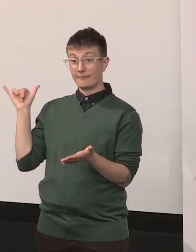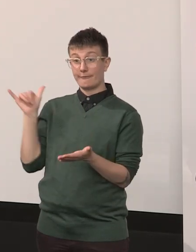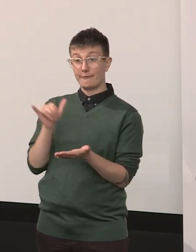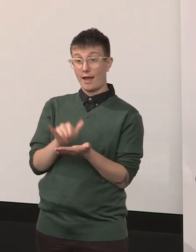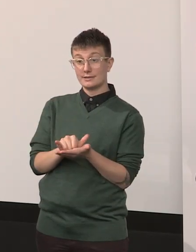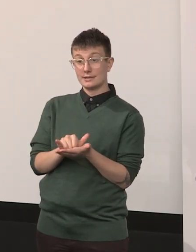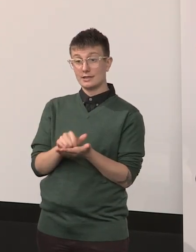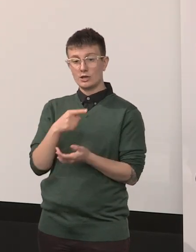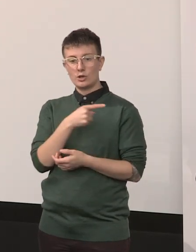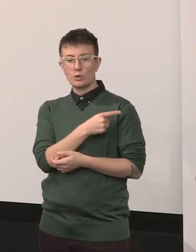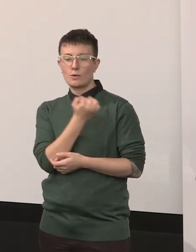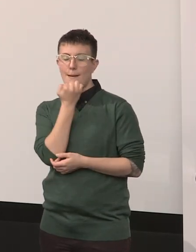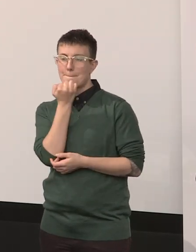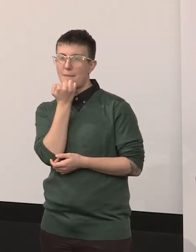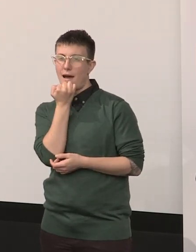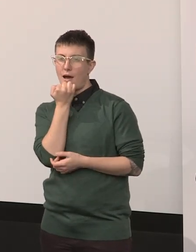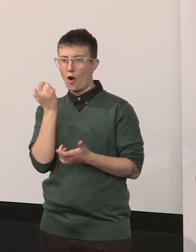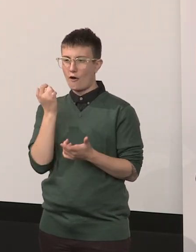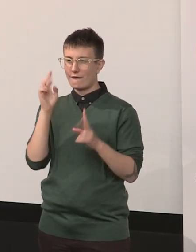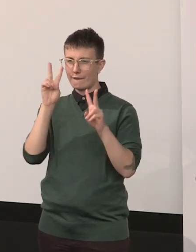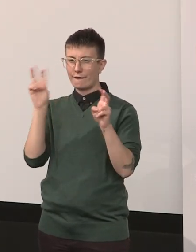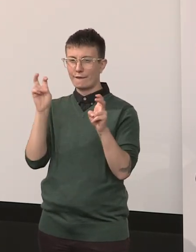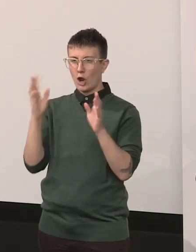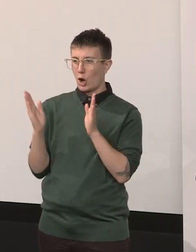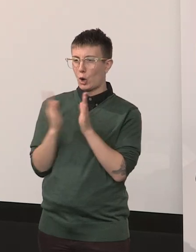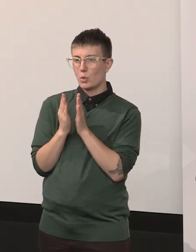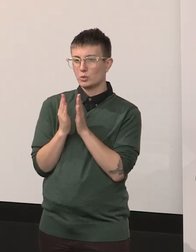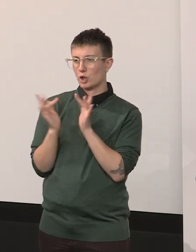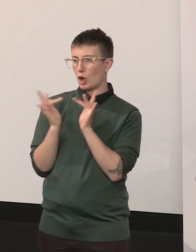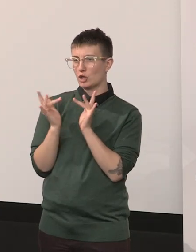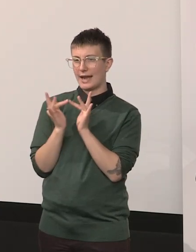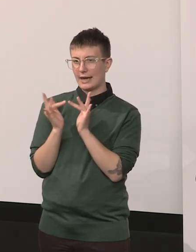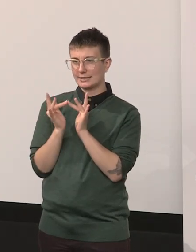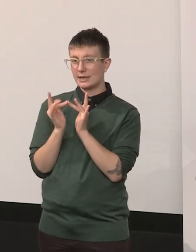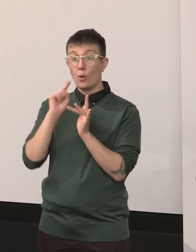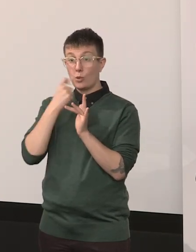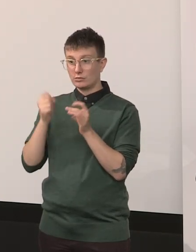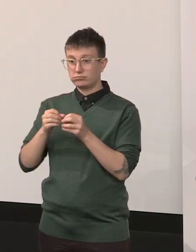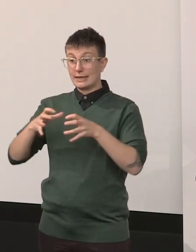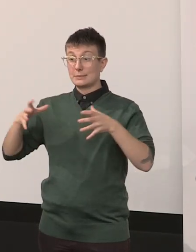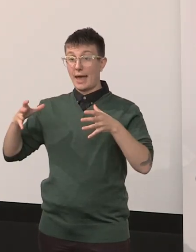they are required to do so. On that flight, is your figure of close contacts going to be extended